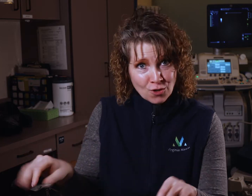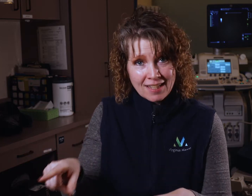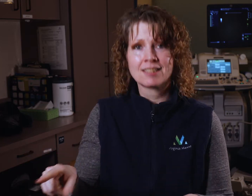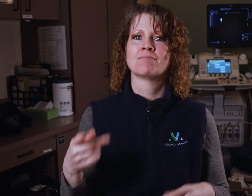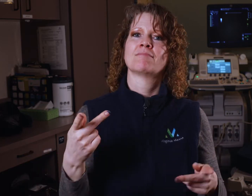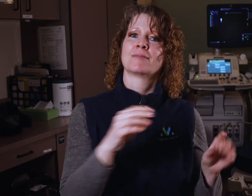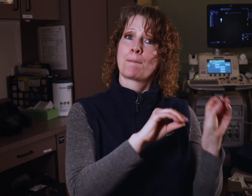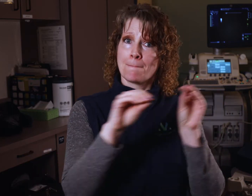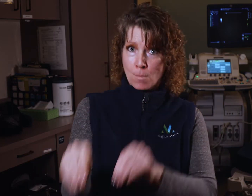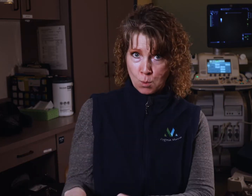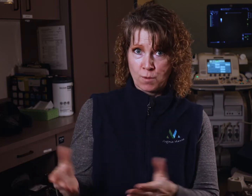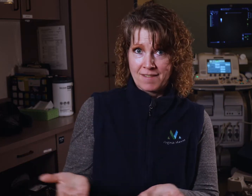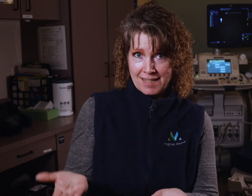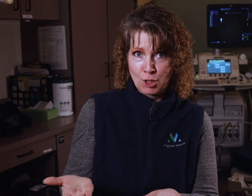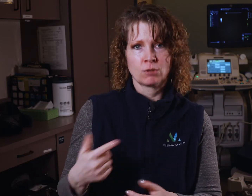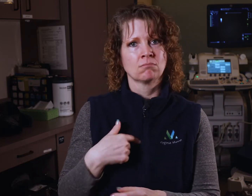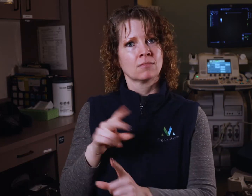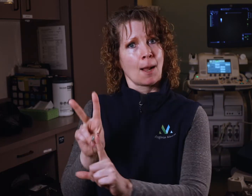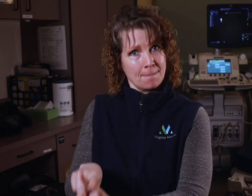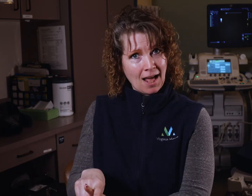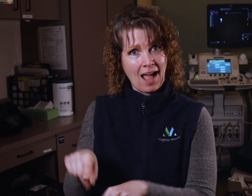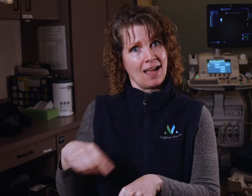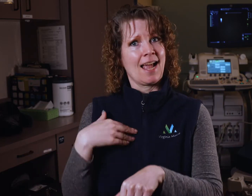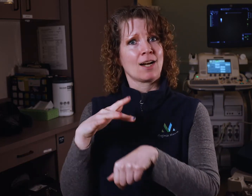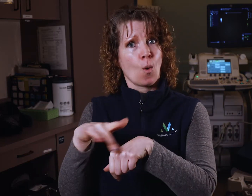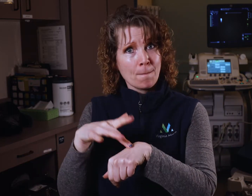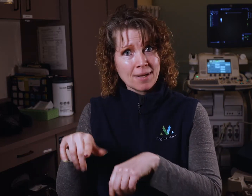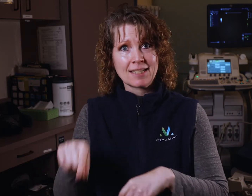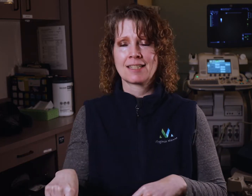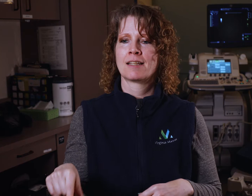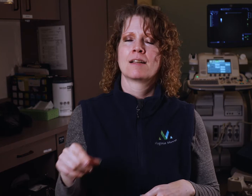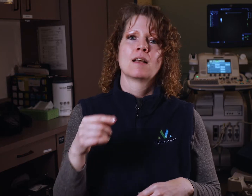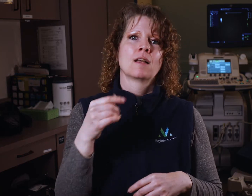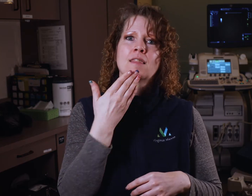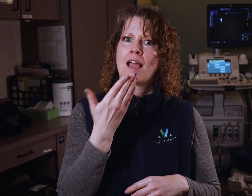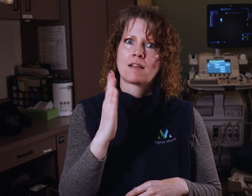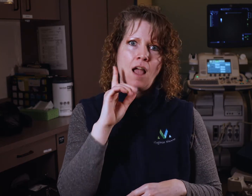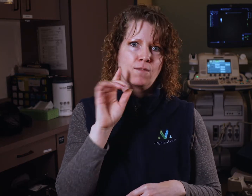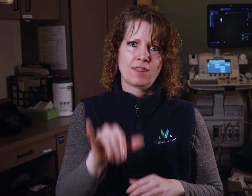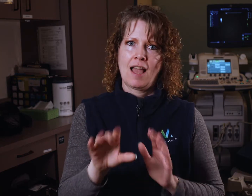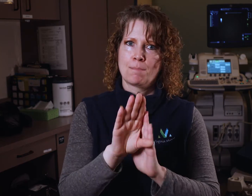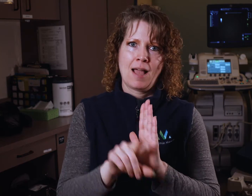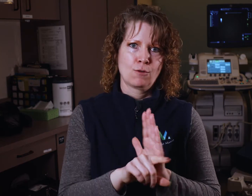My husband completed his degree and we moved here. This facility had a job opening, and thank god